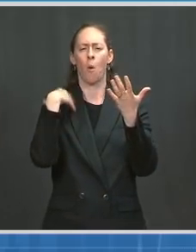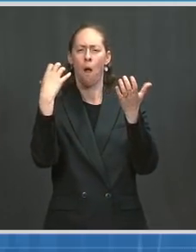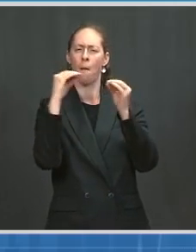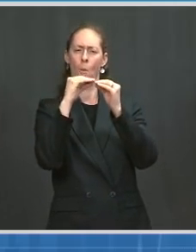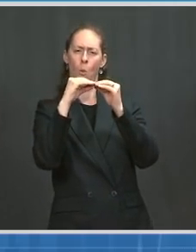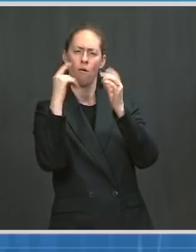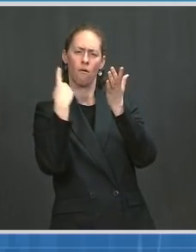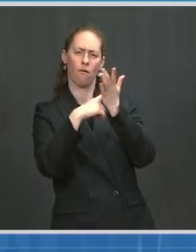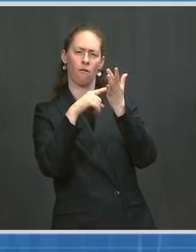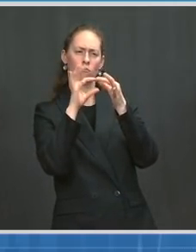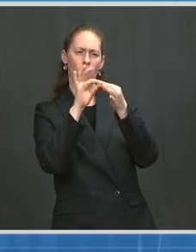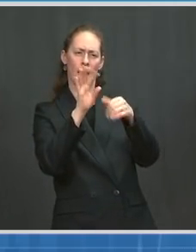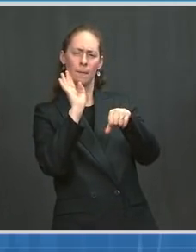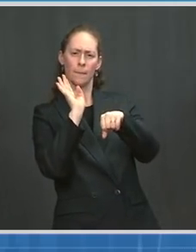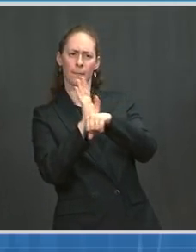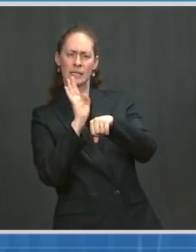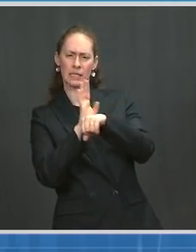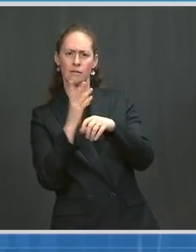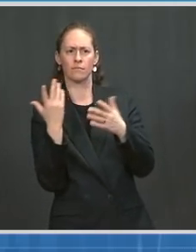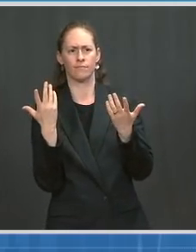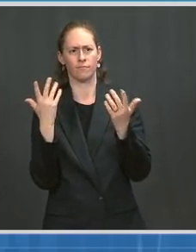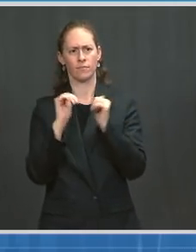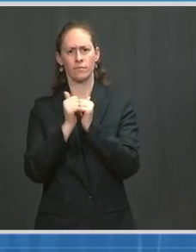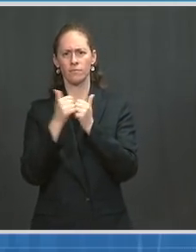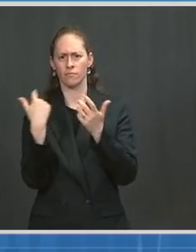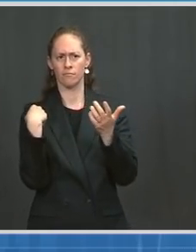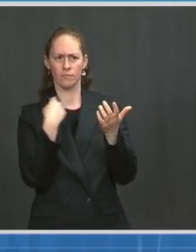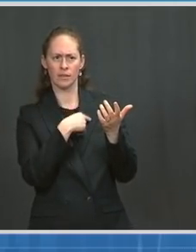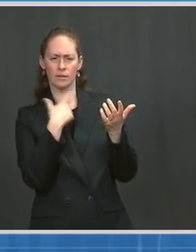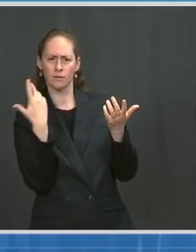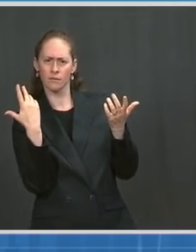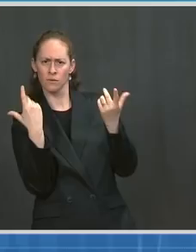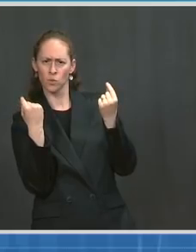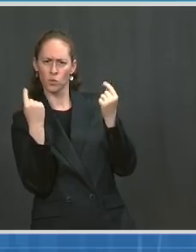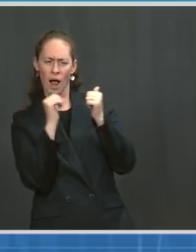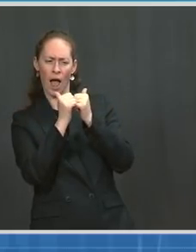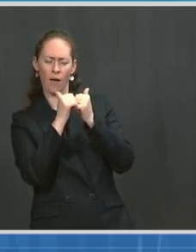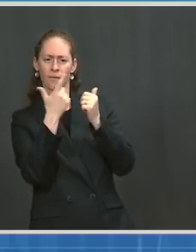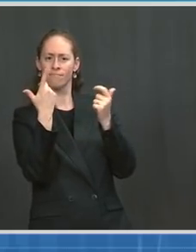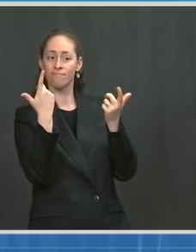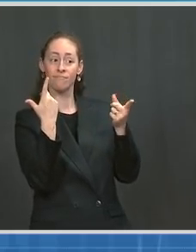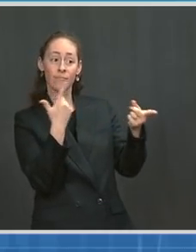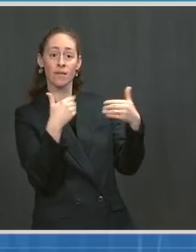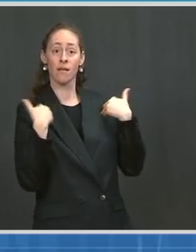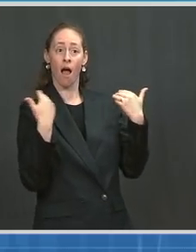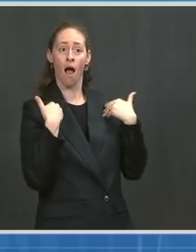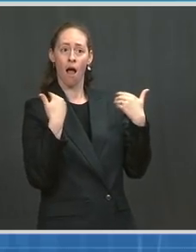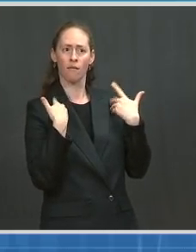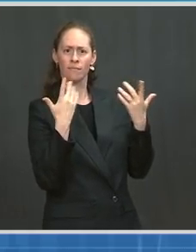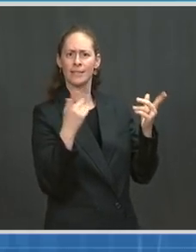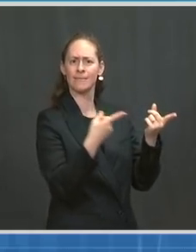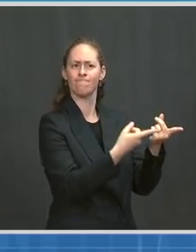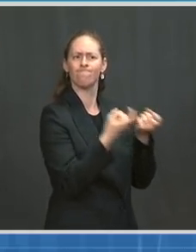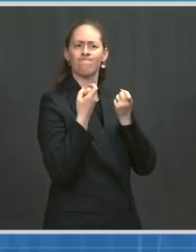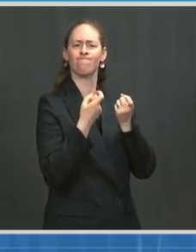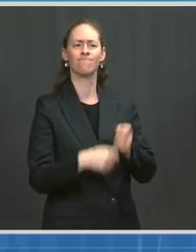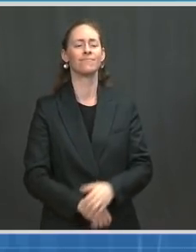Scores of businesses and organizations have responded to the President's call to action to volunteer their services